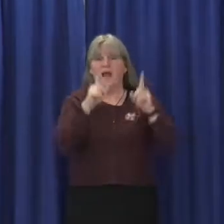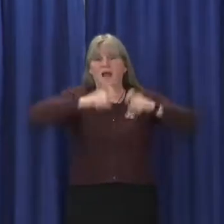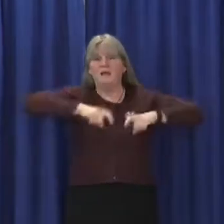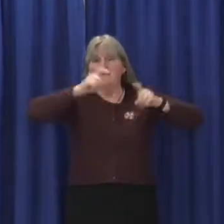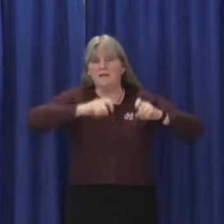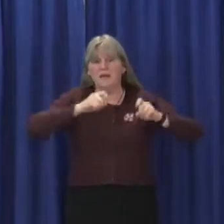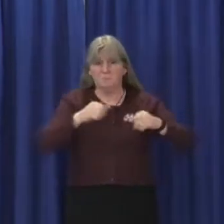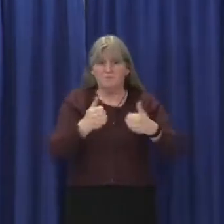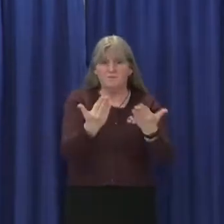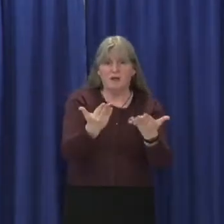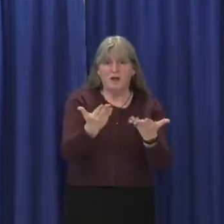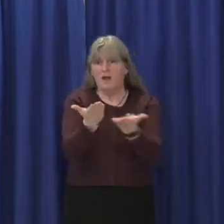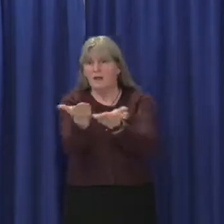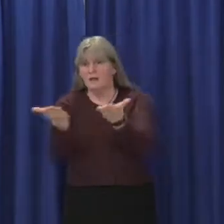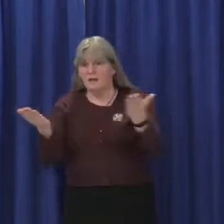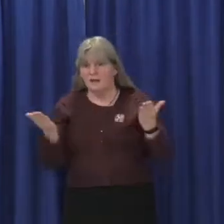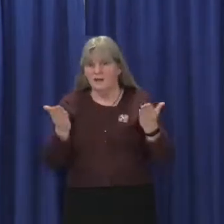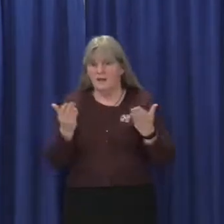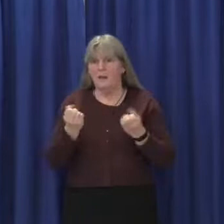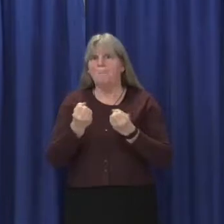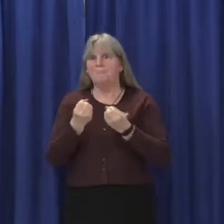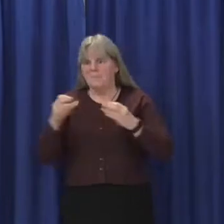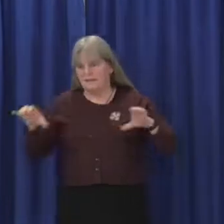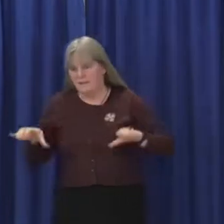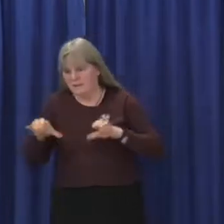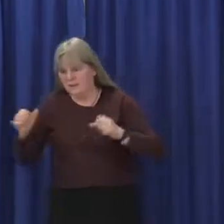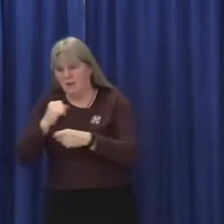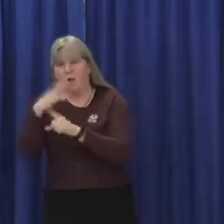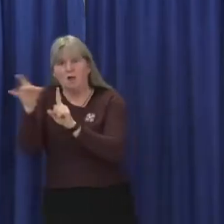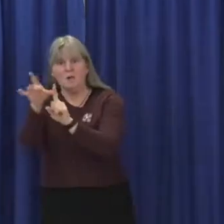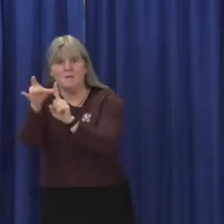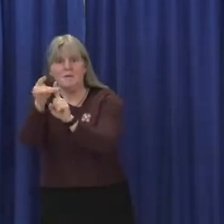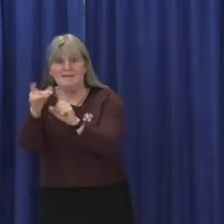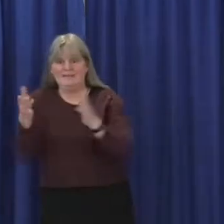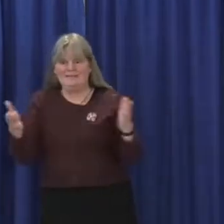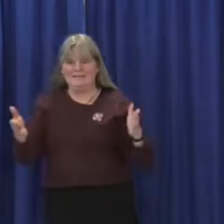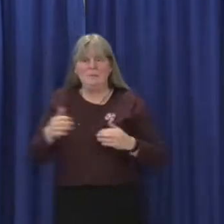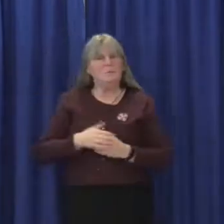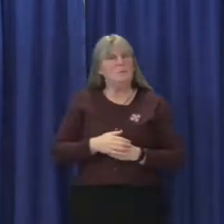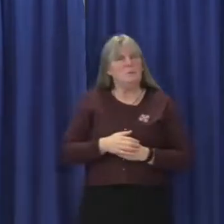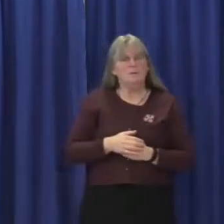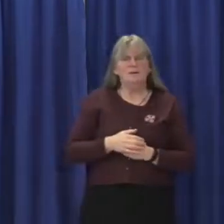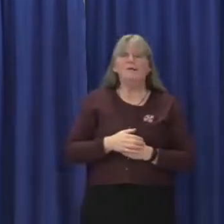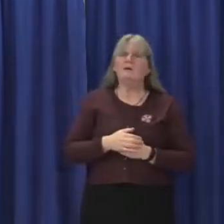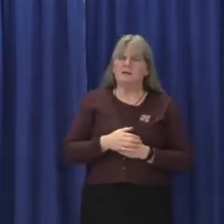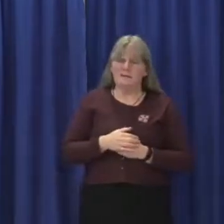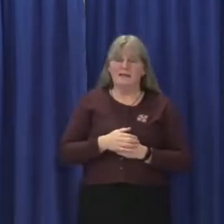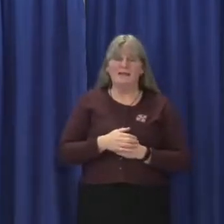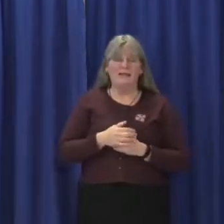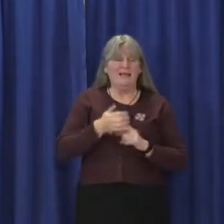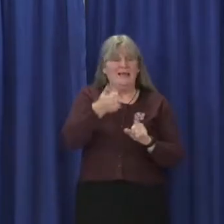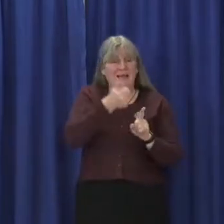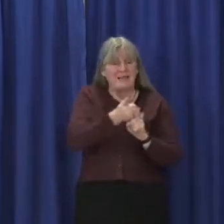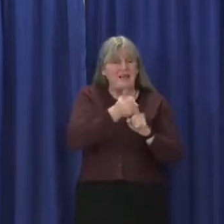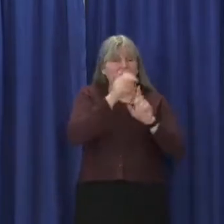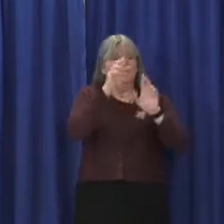current number of active COVID cases in the territory, we are moving away from individual case and contact management towards